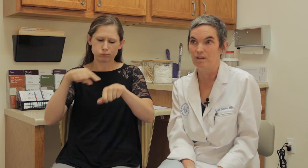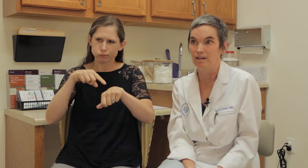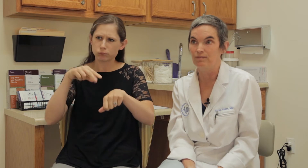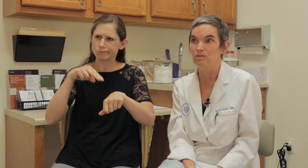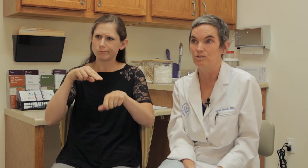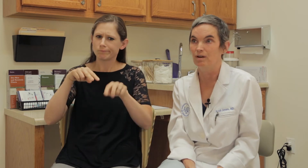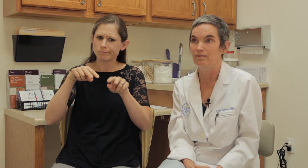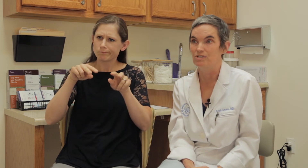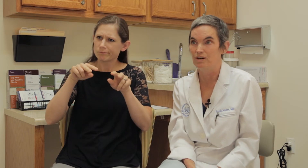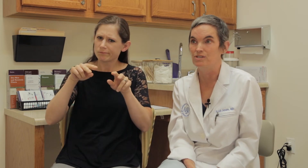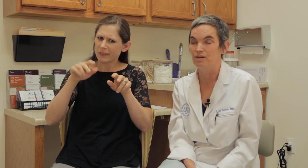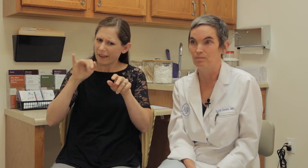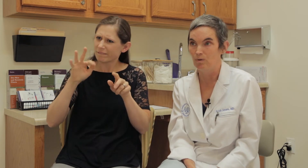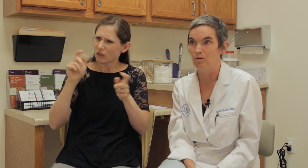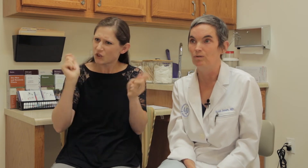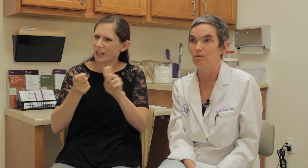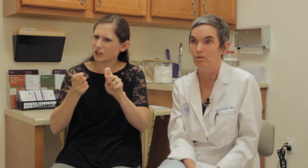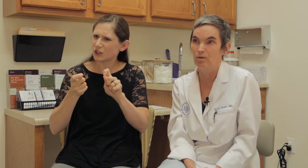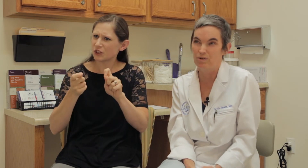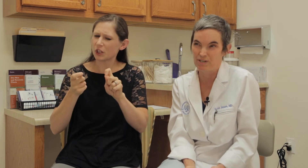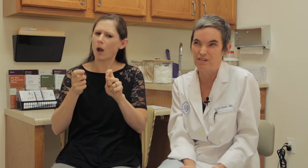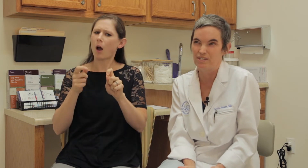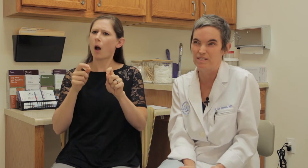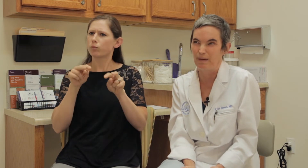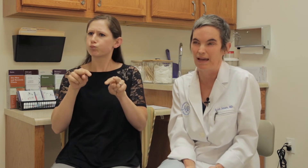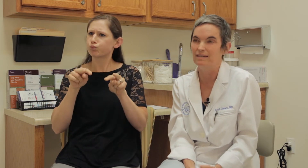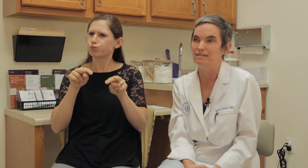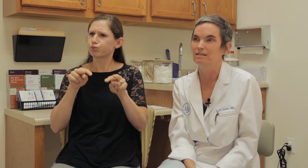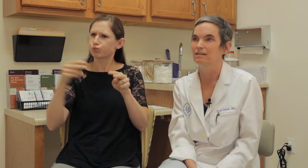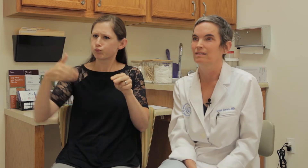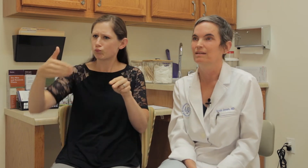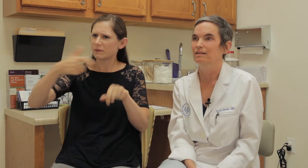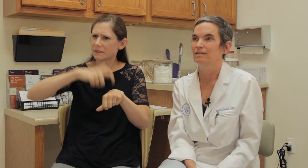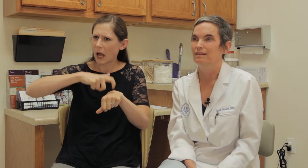if you do have a changing mole or changing spot.